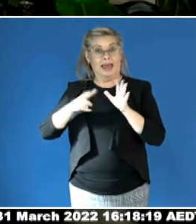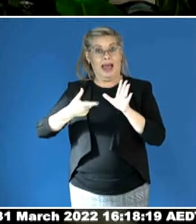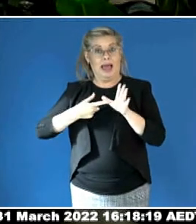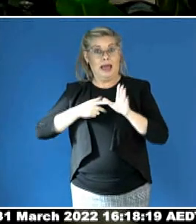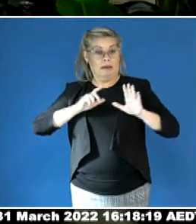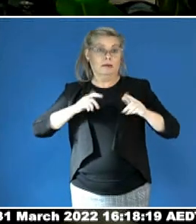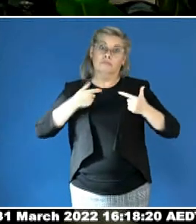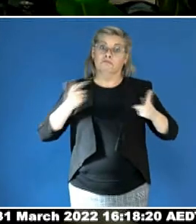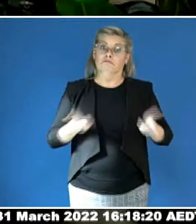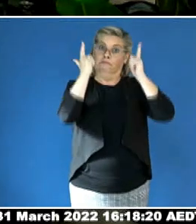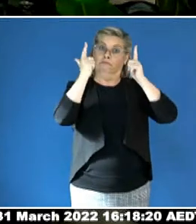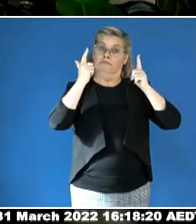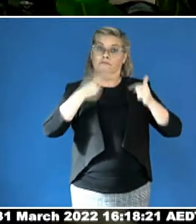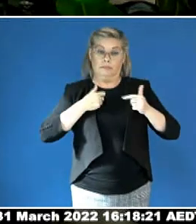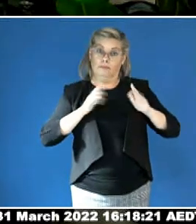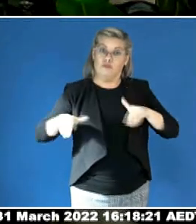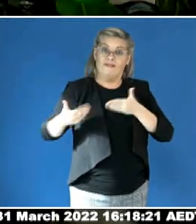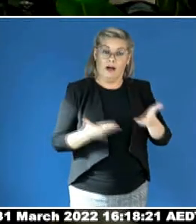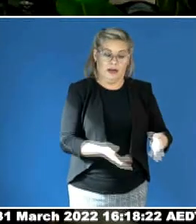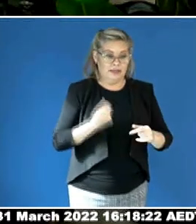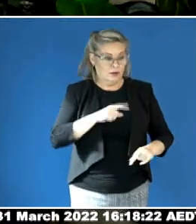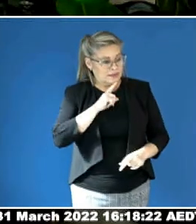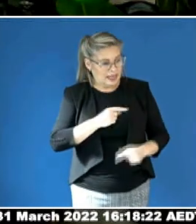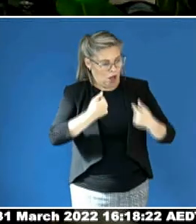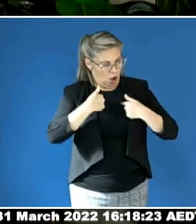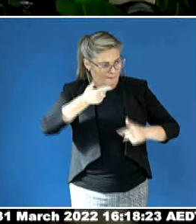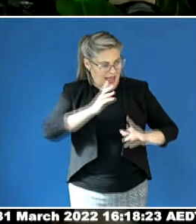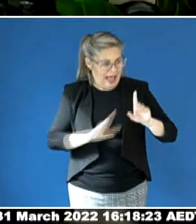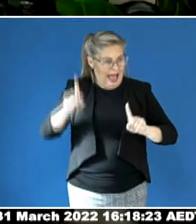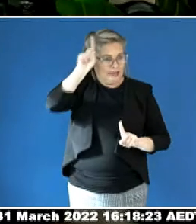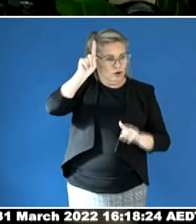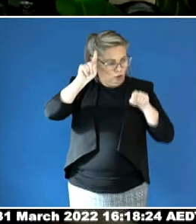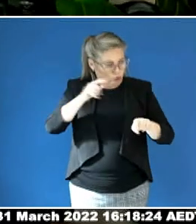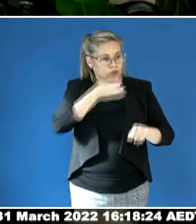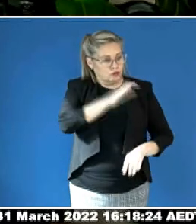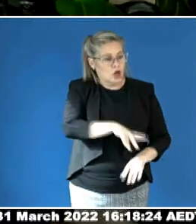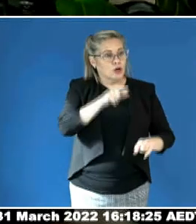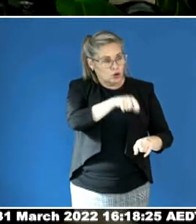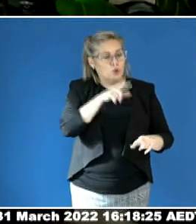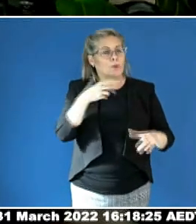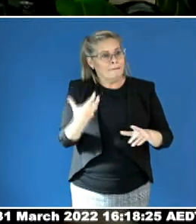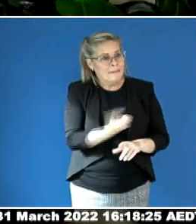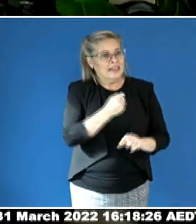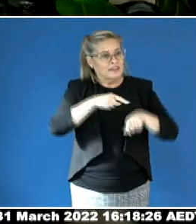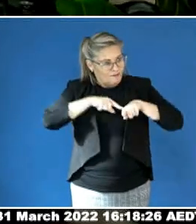the child's willingness to comply with demands that they find aversive. Grooming and pairing are essentially are one and the same.